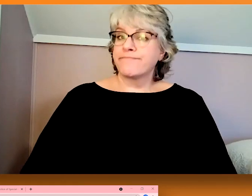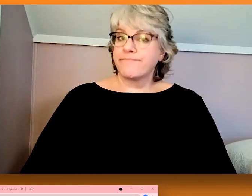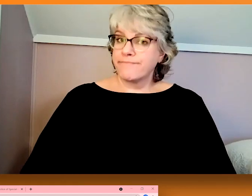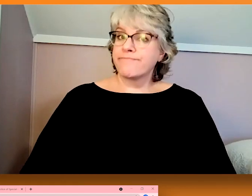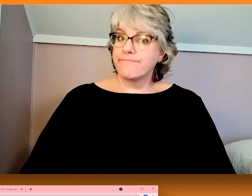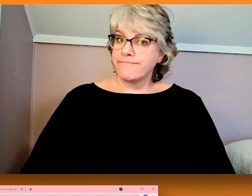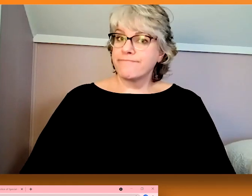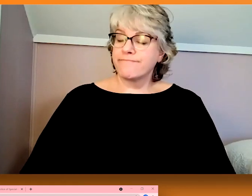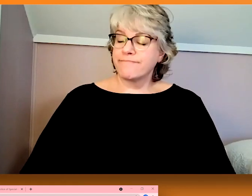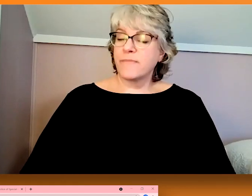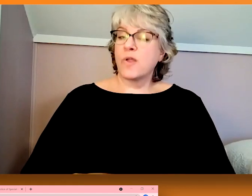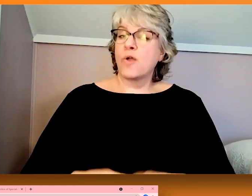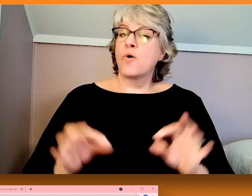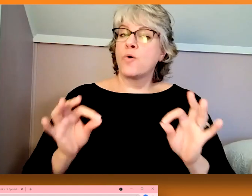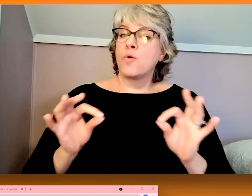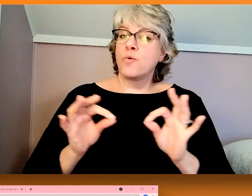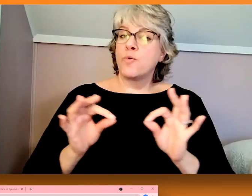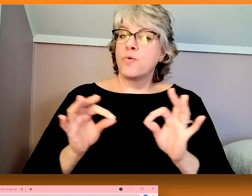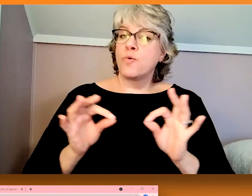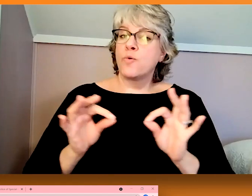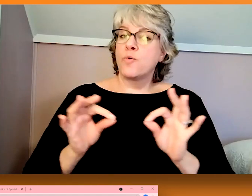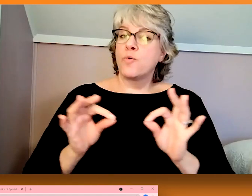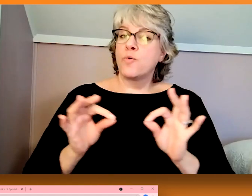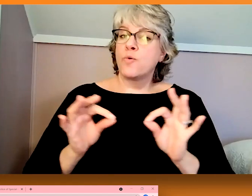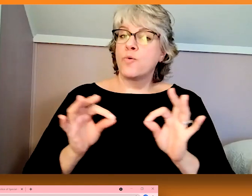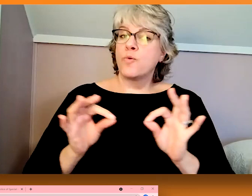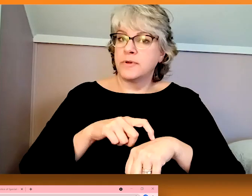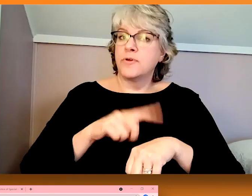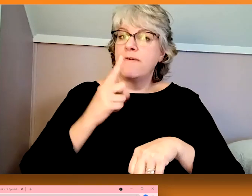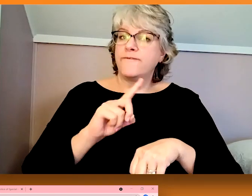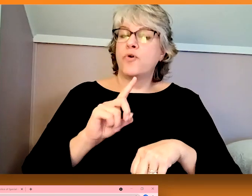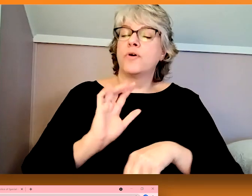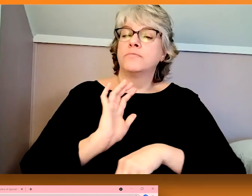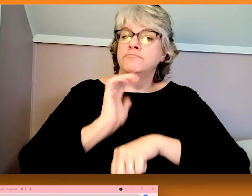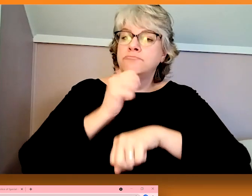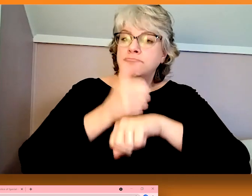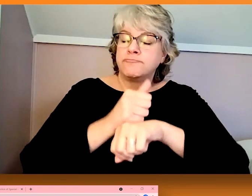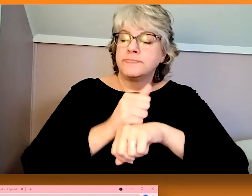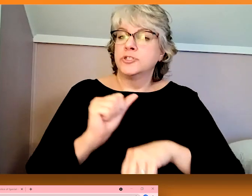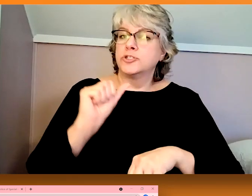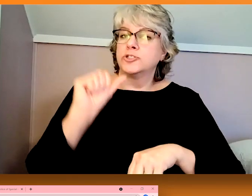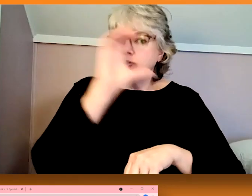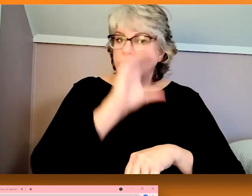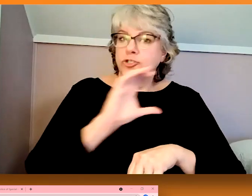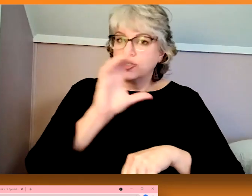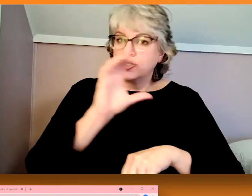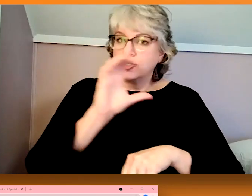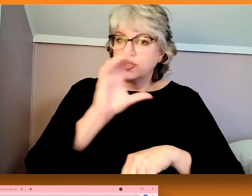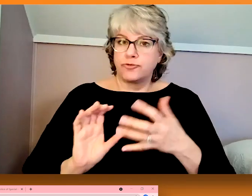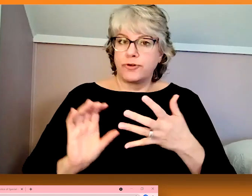in constructing a search because then once you've constructed the search,